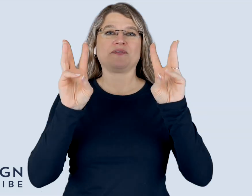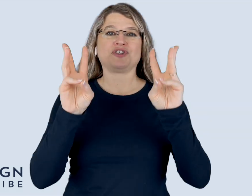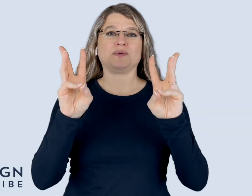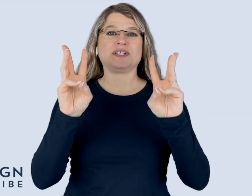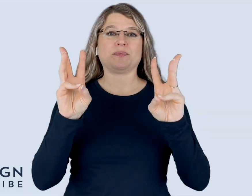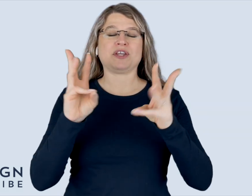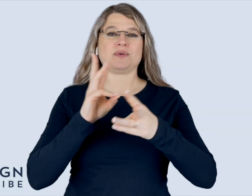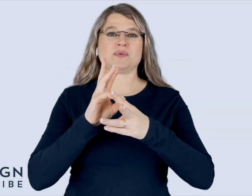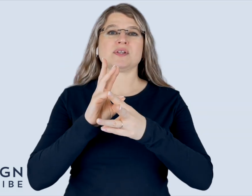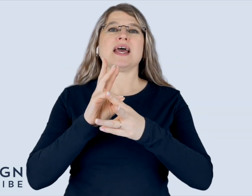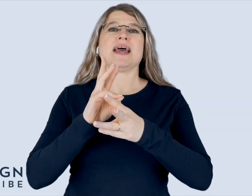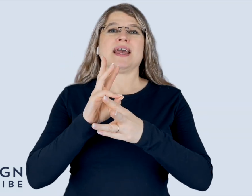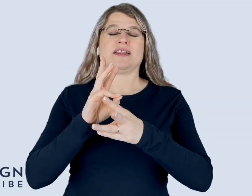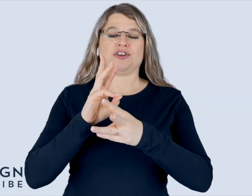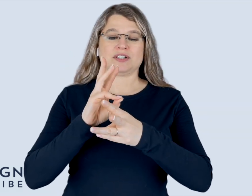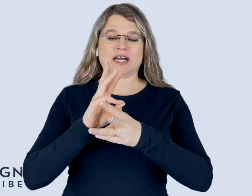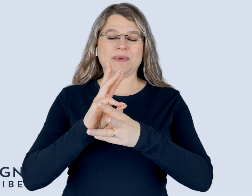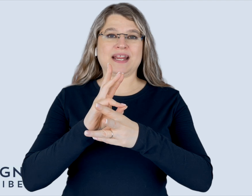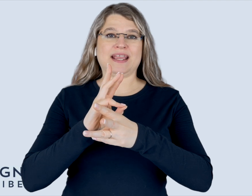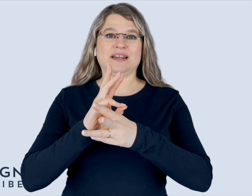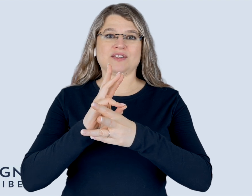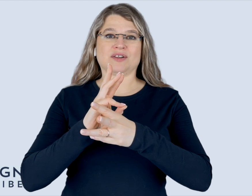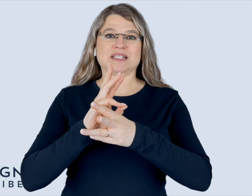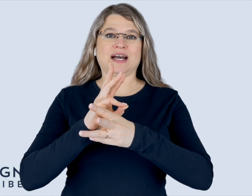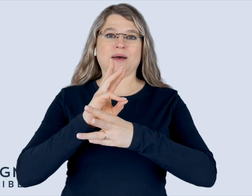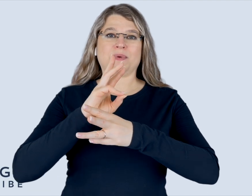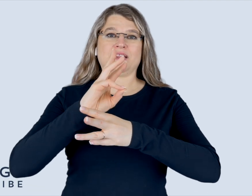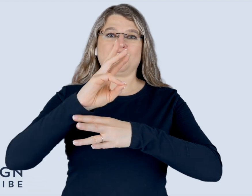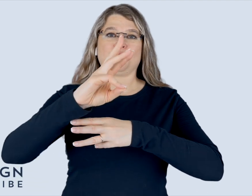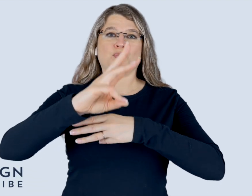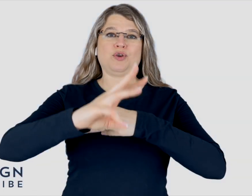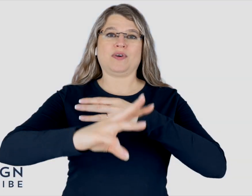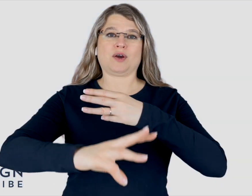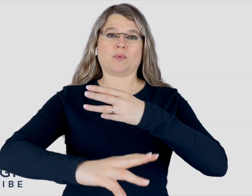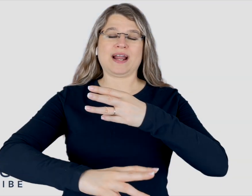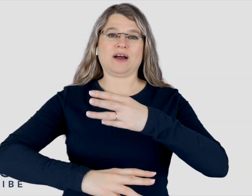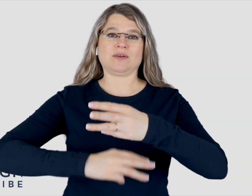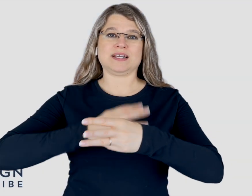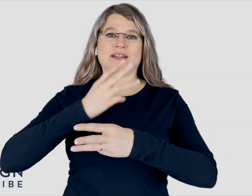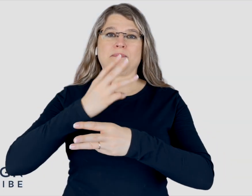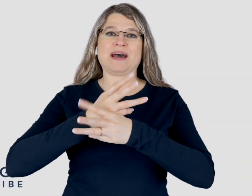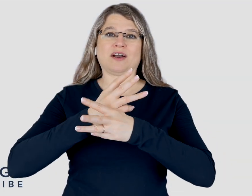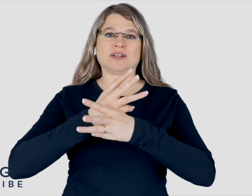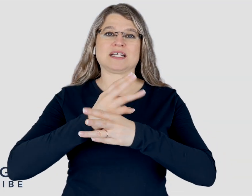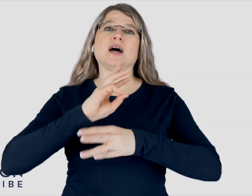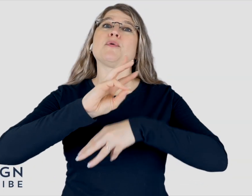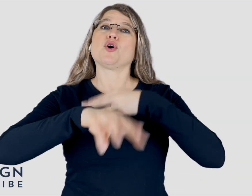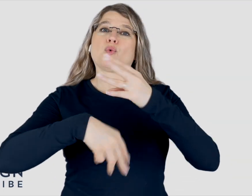two W's and then your dominant hand is on top and then you move around and then back on top.